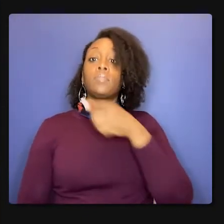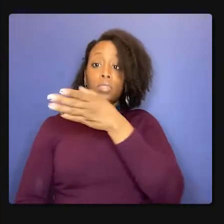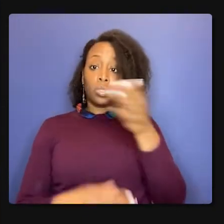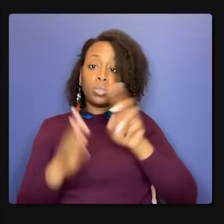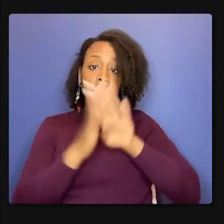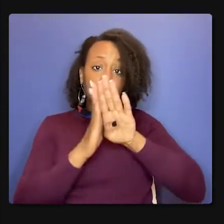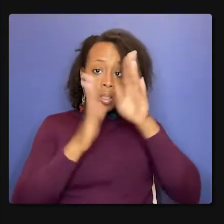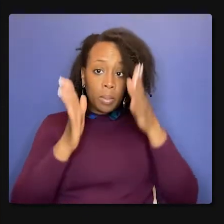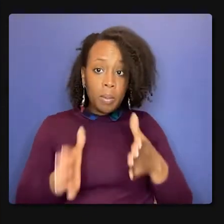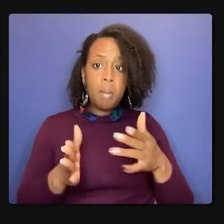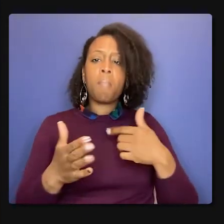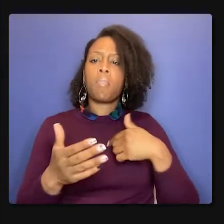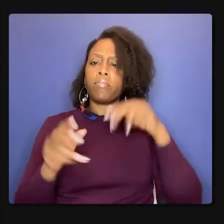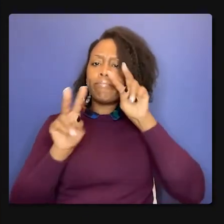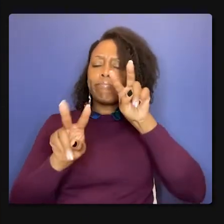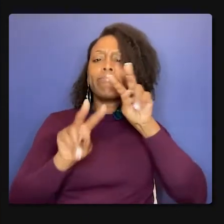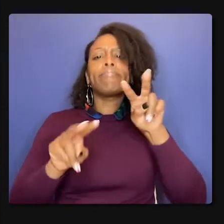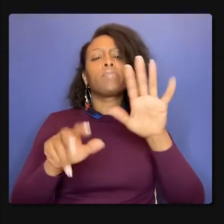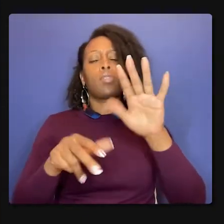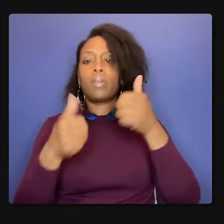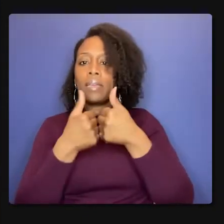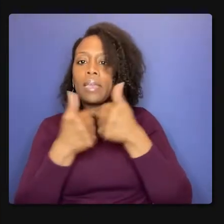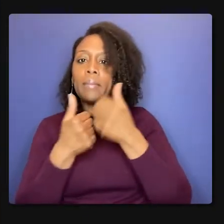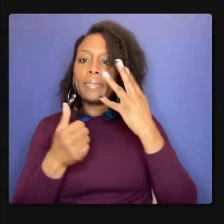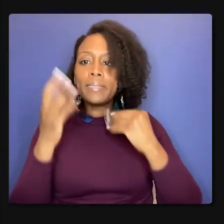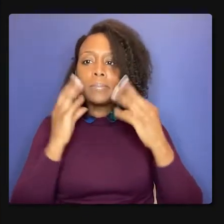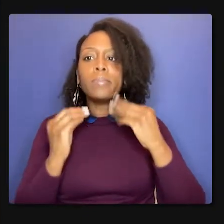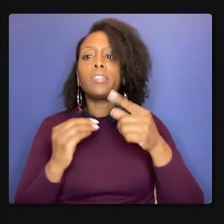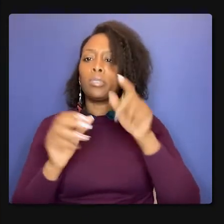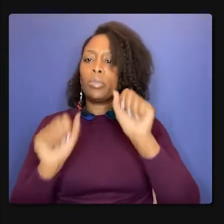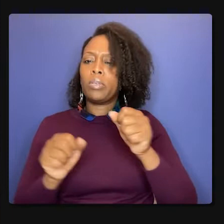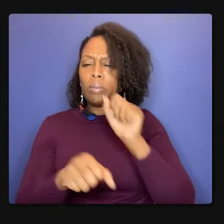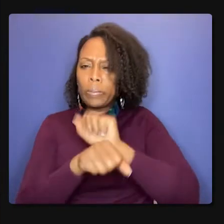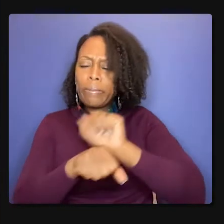As developers, I know you're looking to launch your game so that millions of players